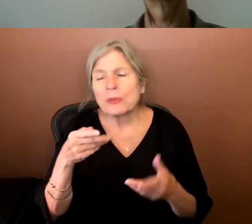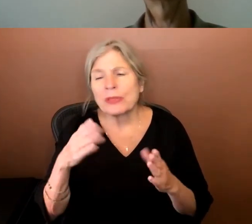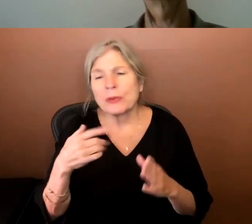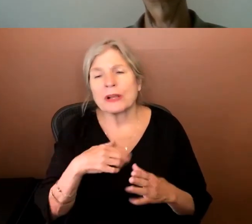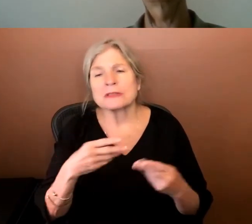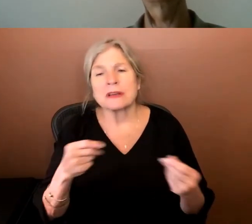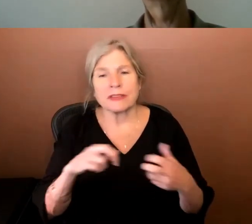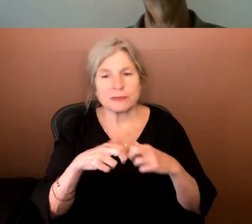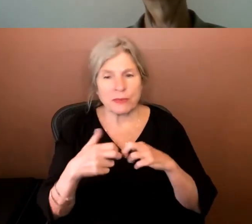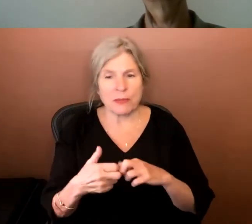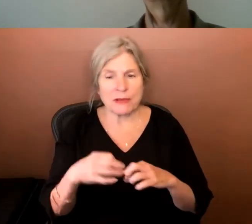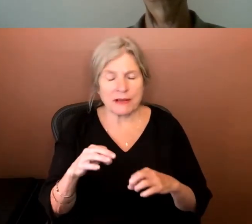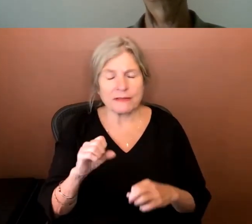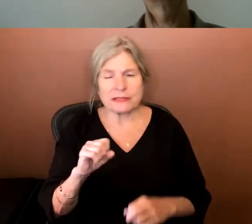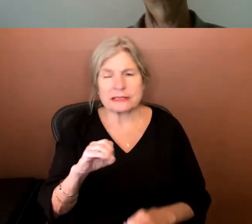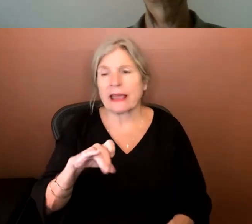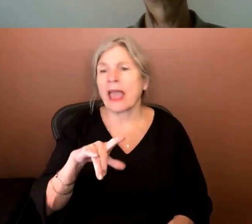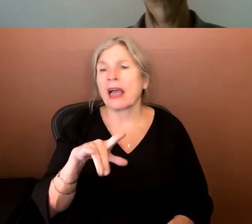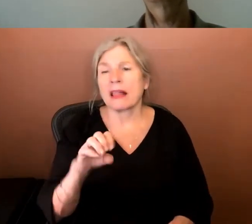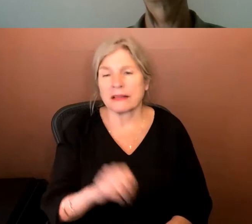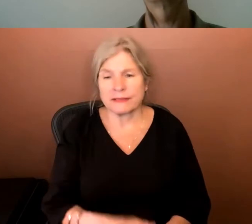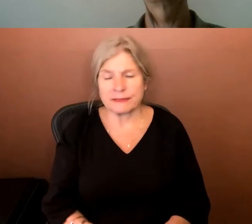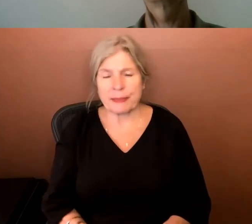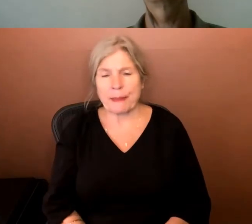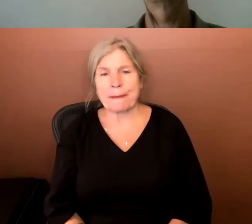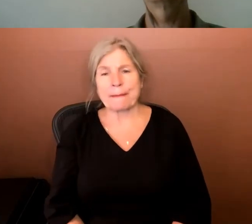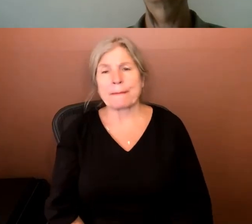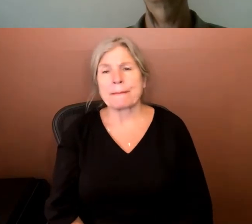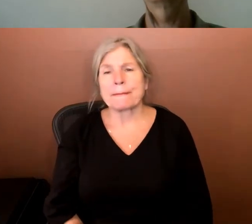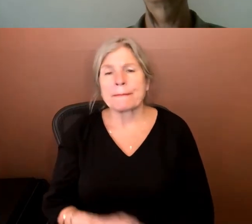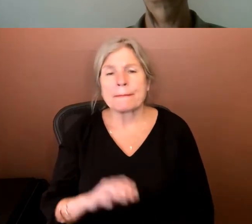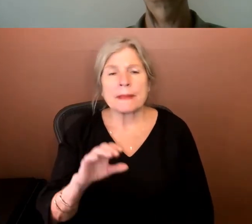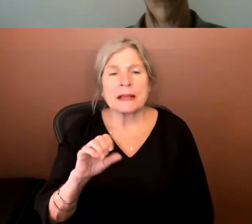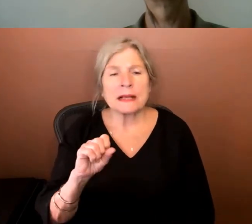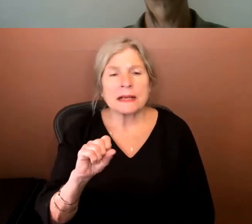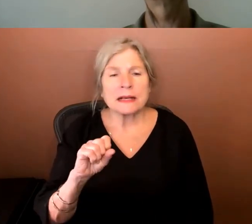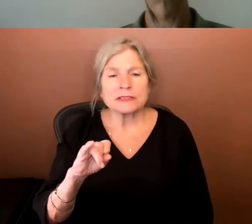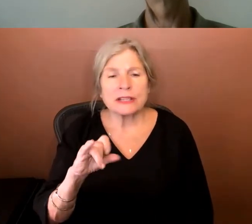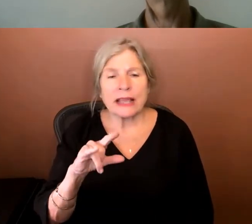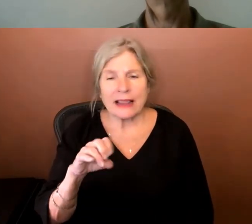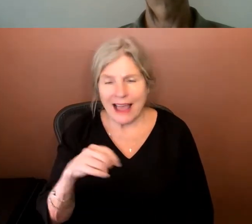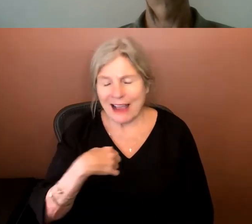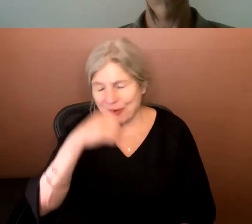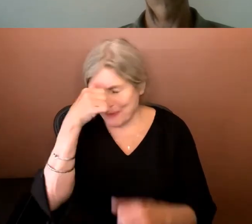problem. Joshua Miele: Sile, I remembered what I wanted to mention about authoring